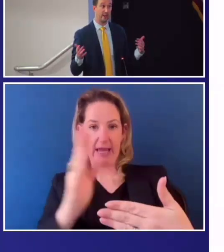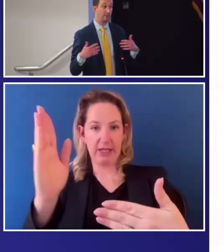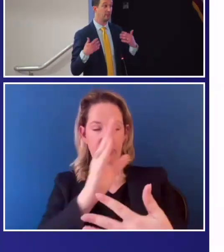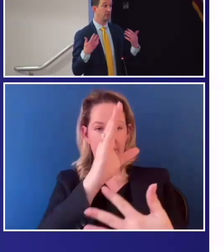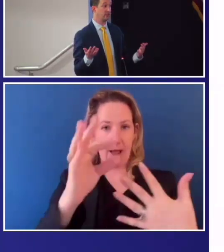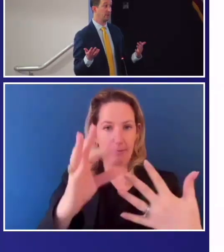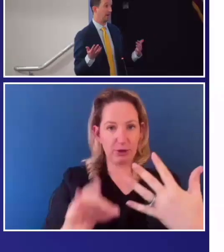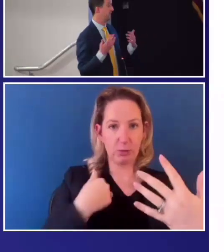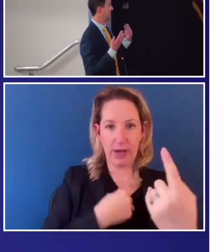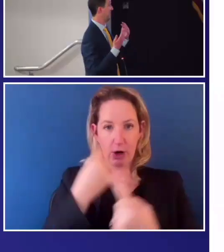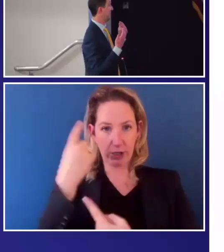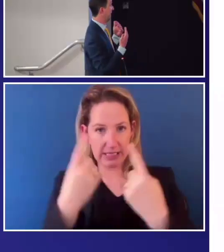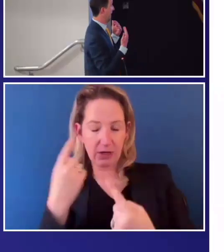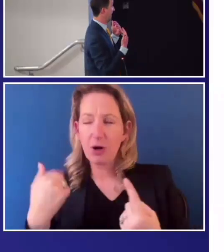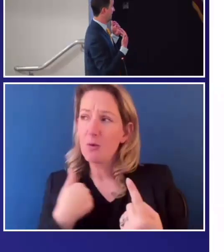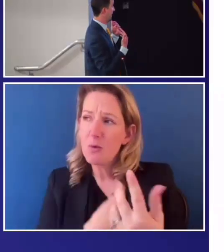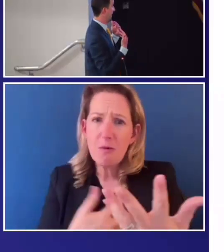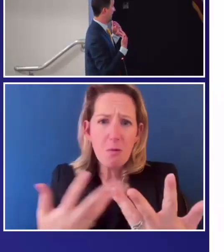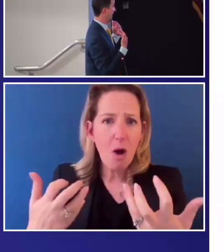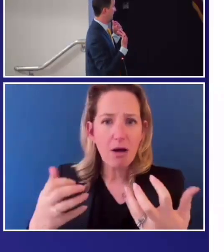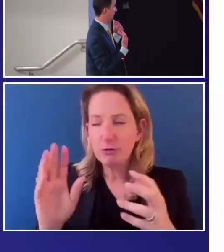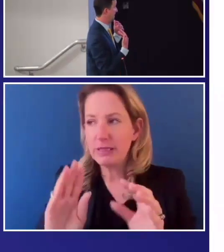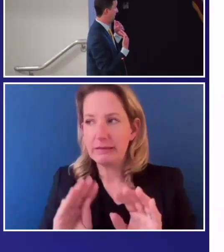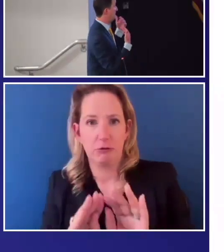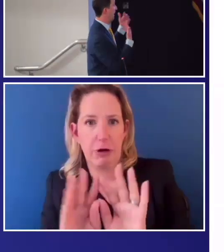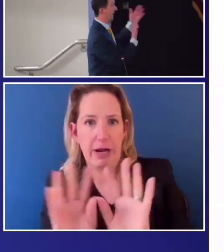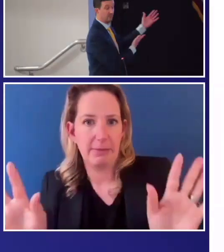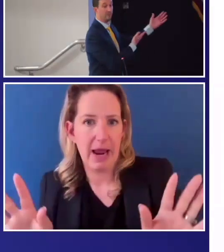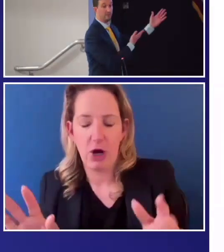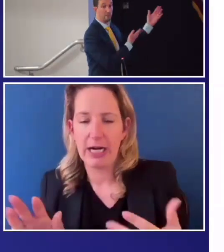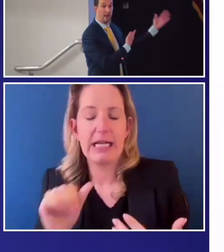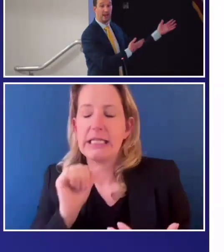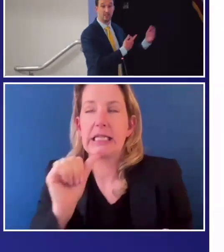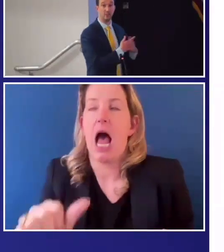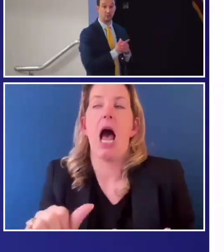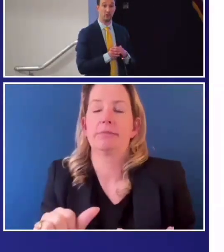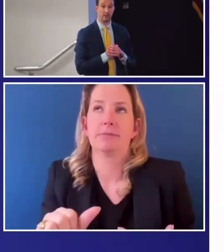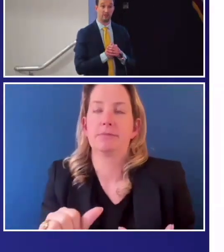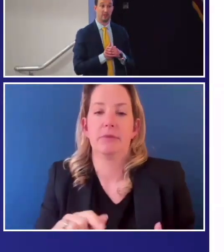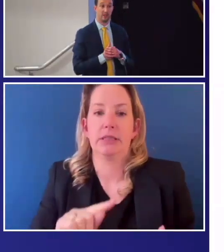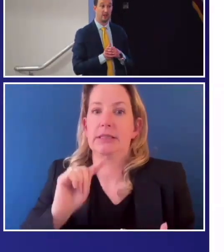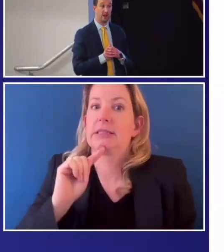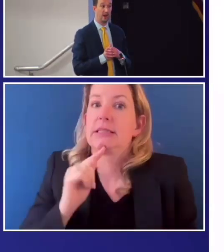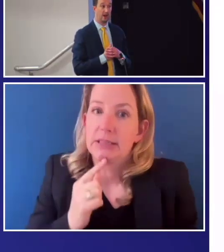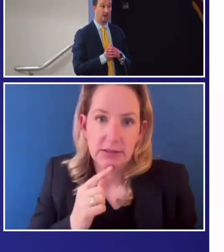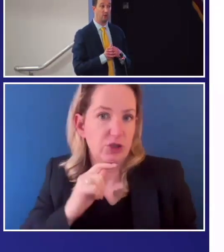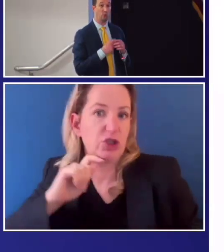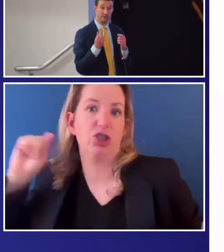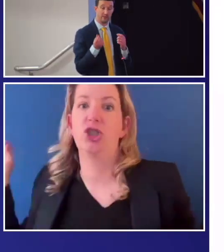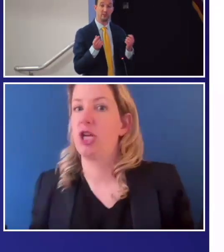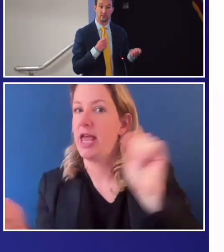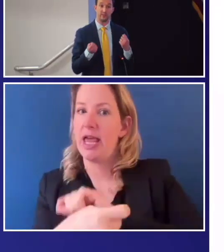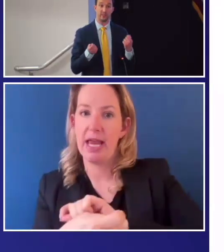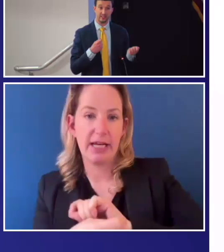and be transparent that it's not a massive magnitude shift with the specific